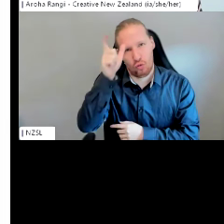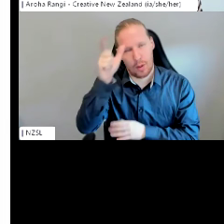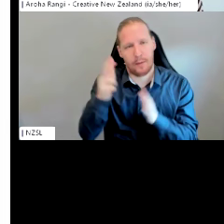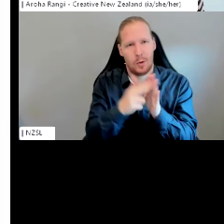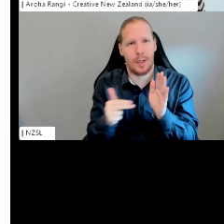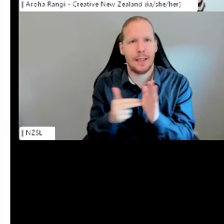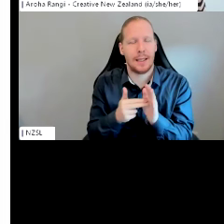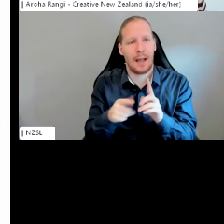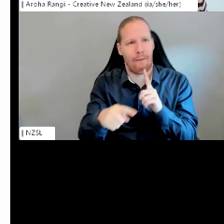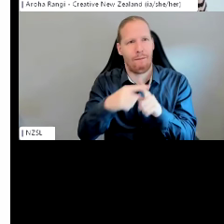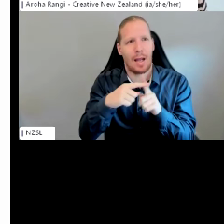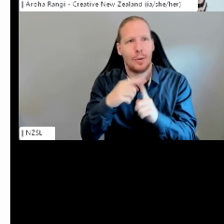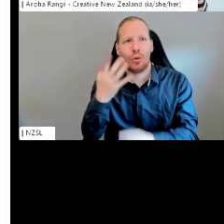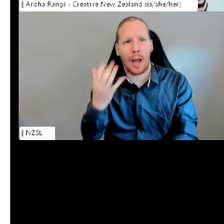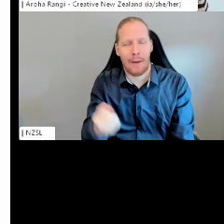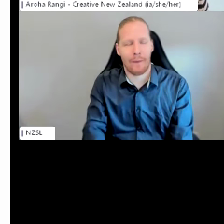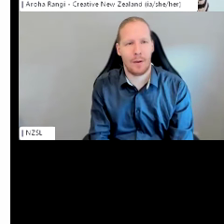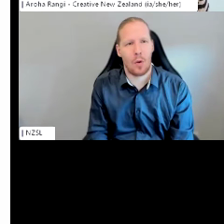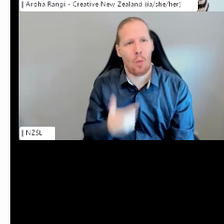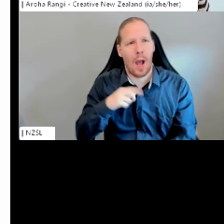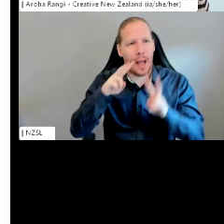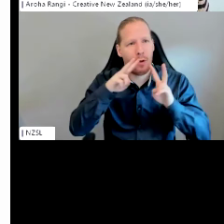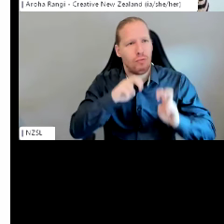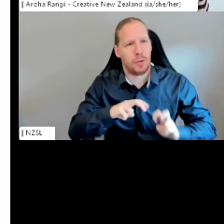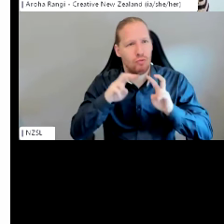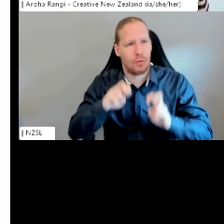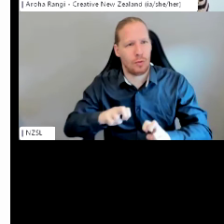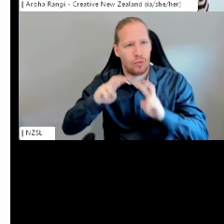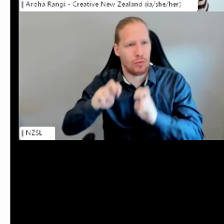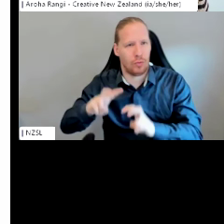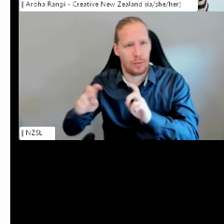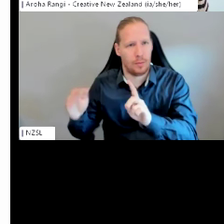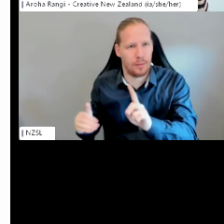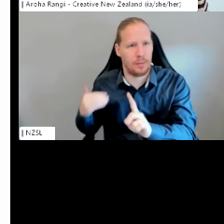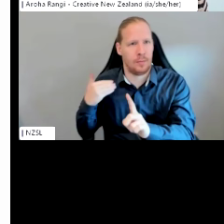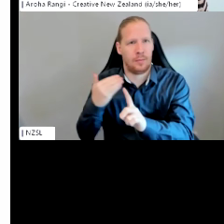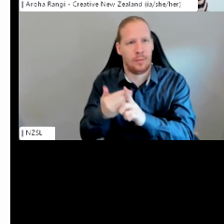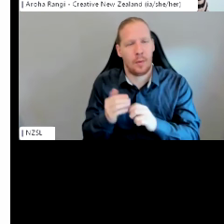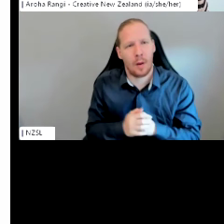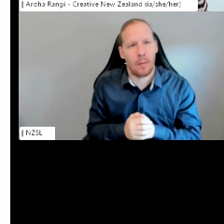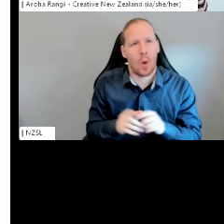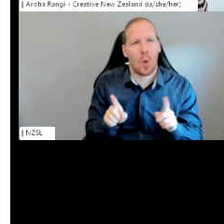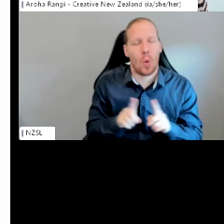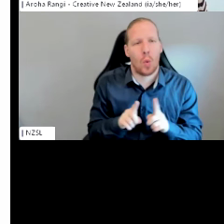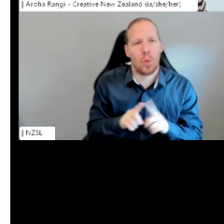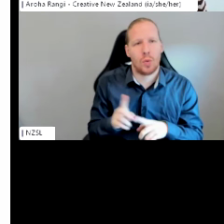much everywhere else. I think I think there's the state of Victoria in Australia is copying you, but